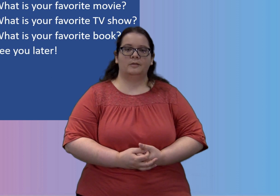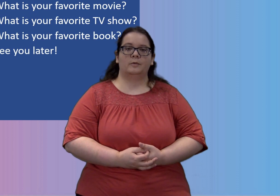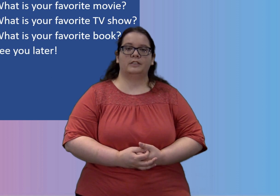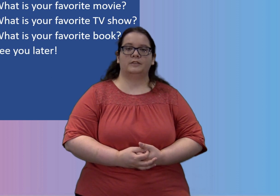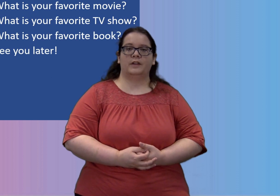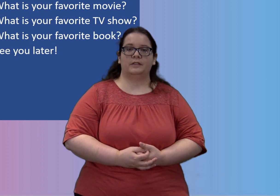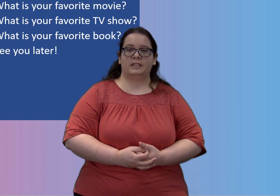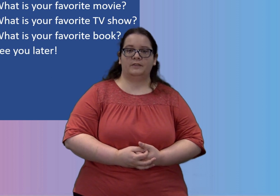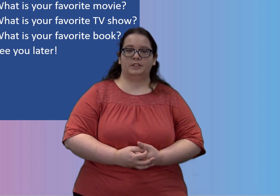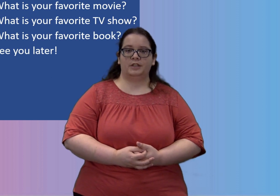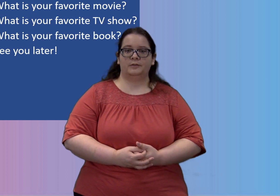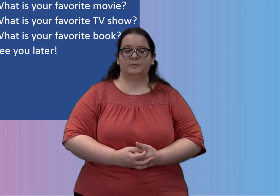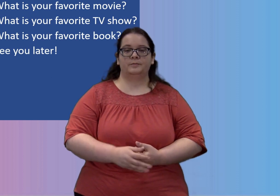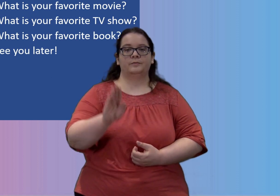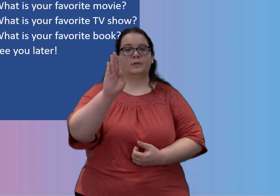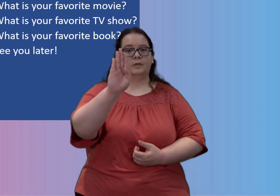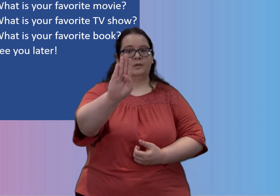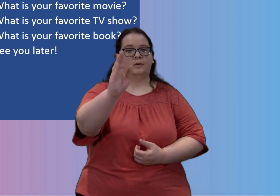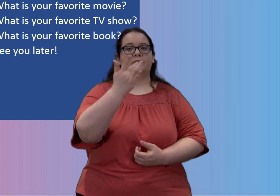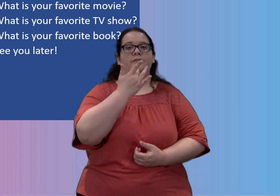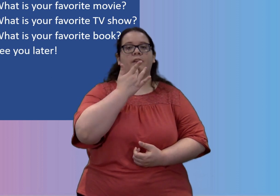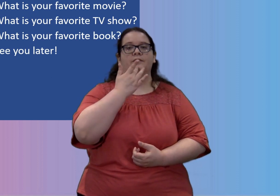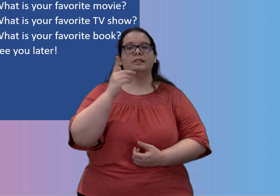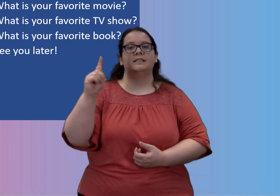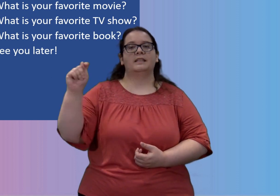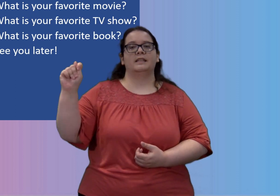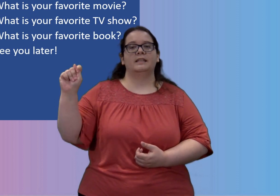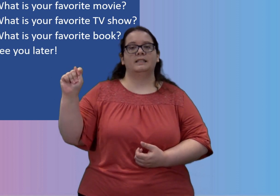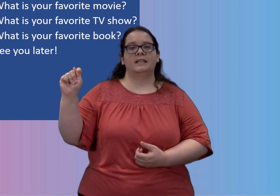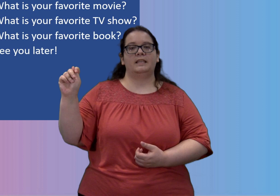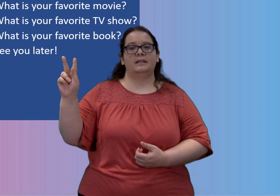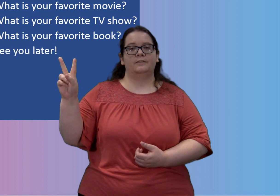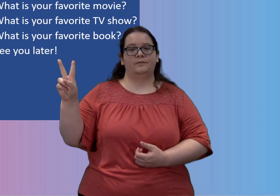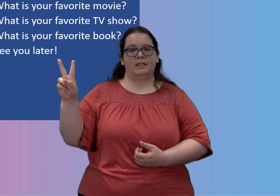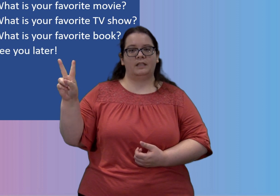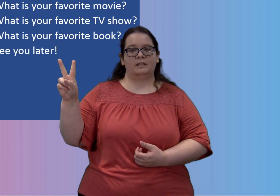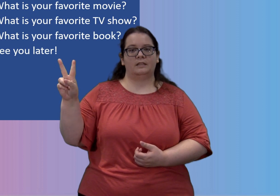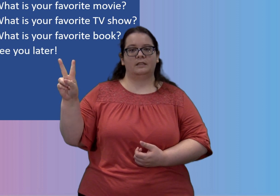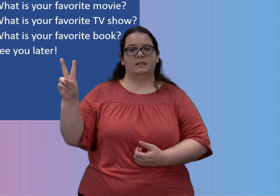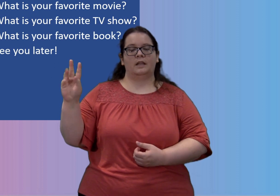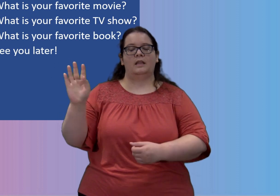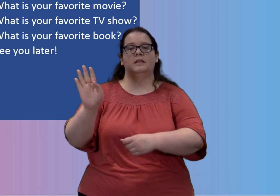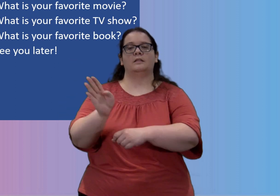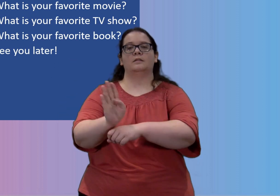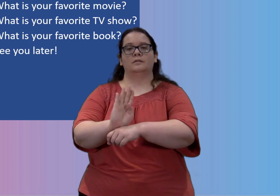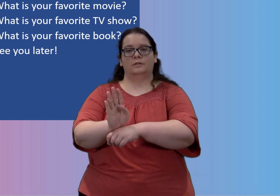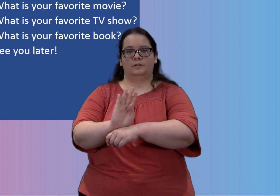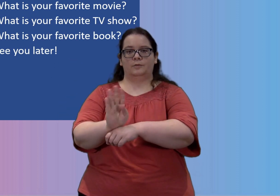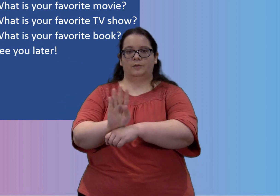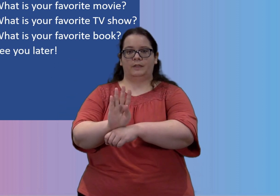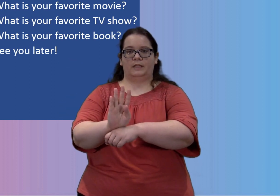What is your favorite TV show? Your favorite T-V and then do movie again,